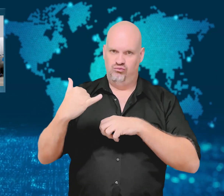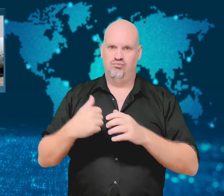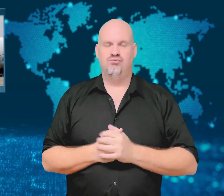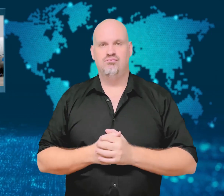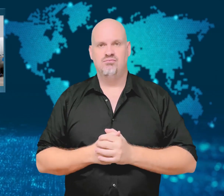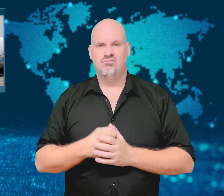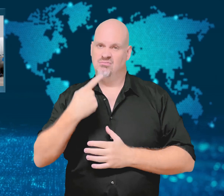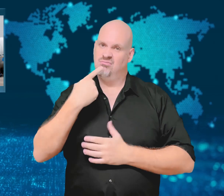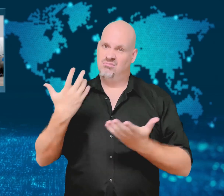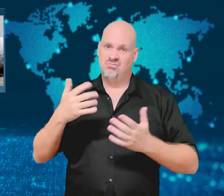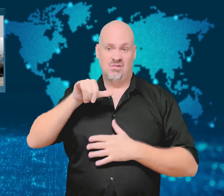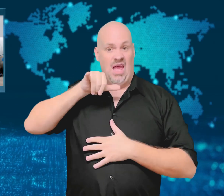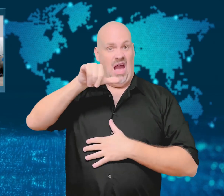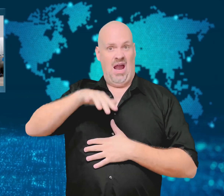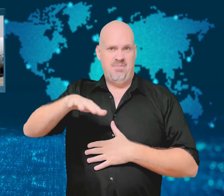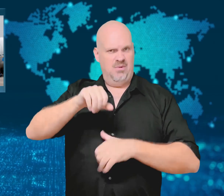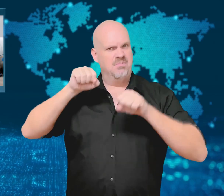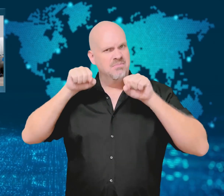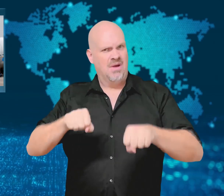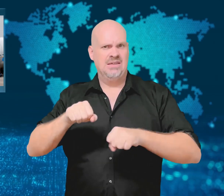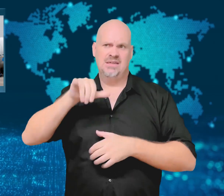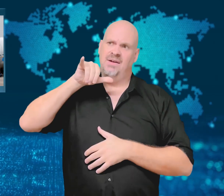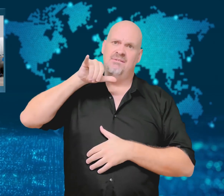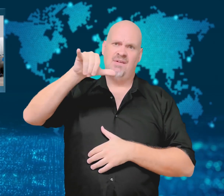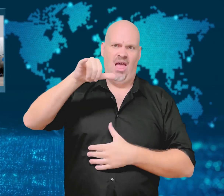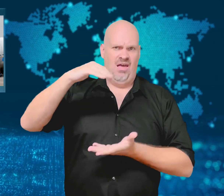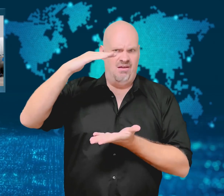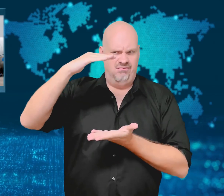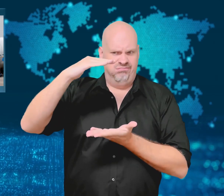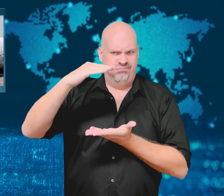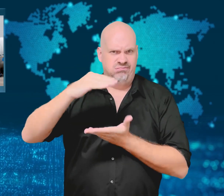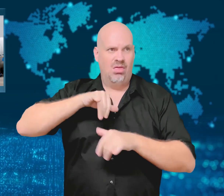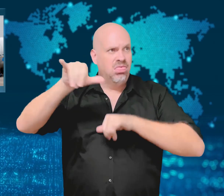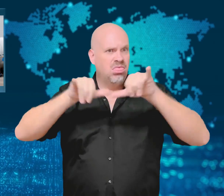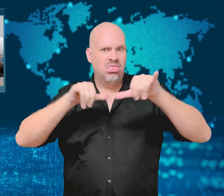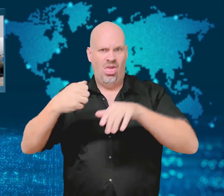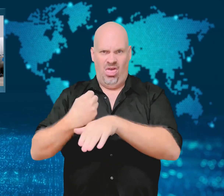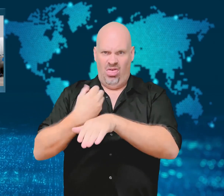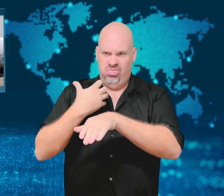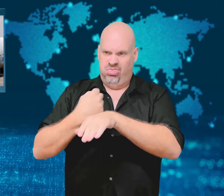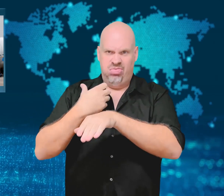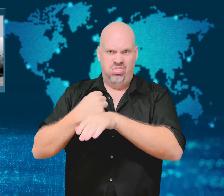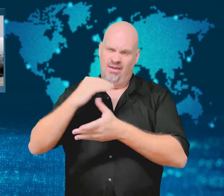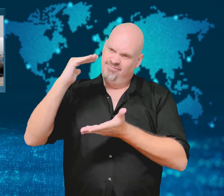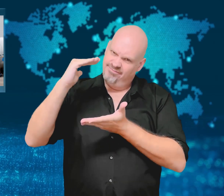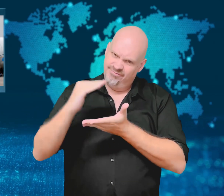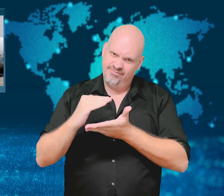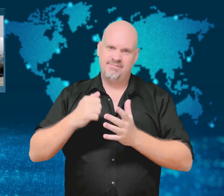Reportedly, the group was blocking private planes from taking off as